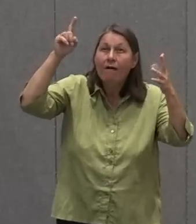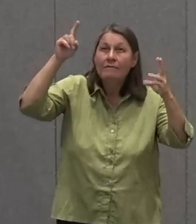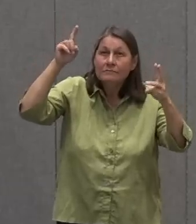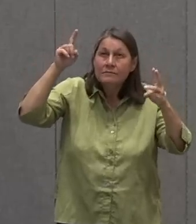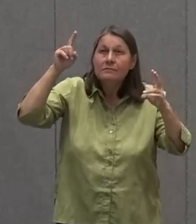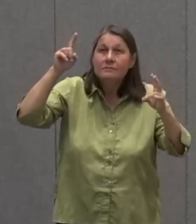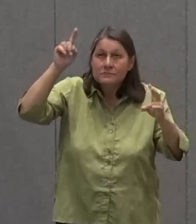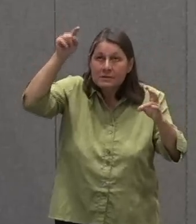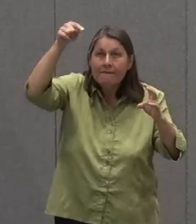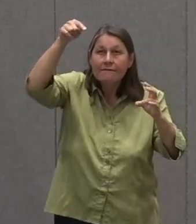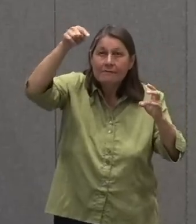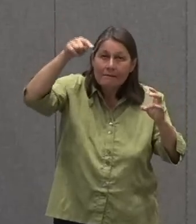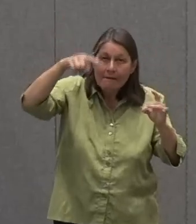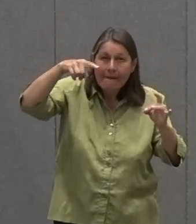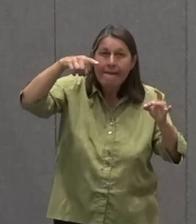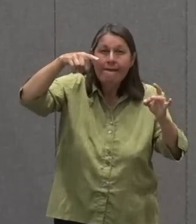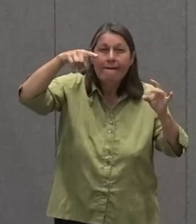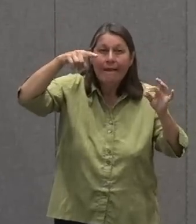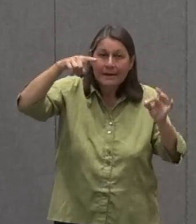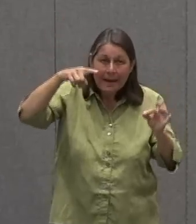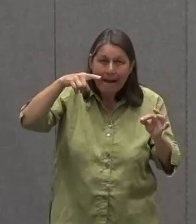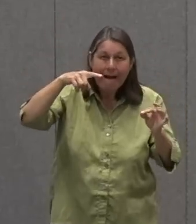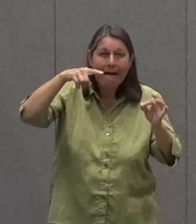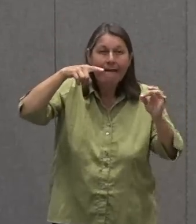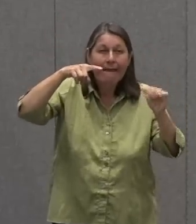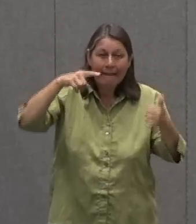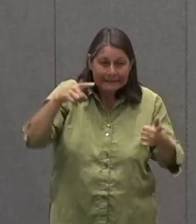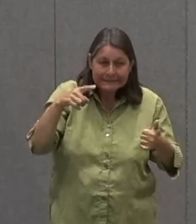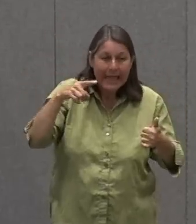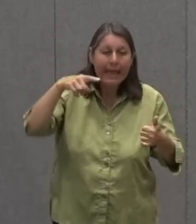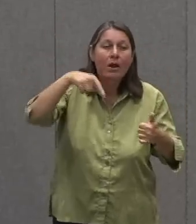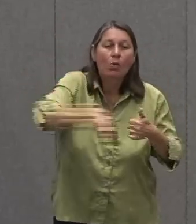There was a buzz of talk around all the animals.